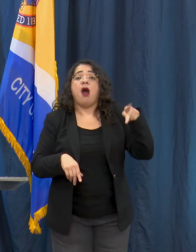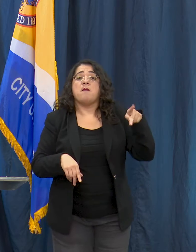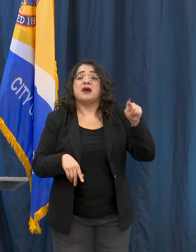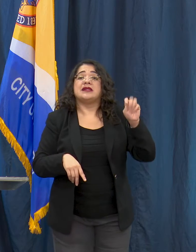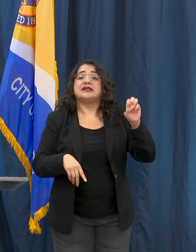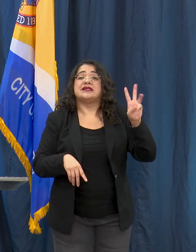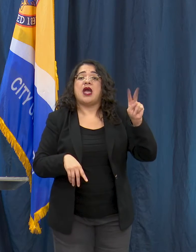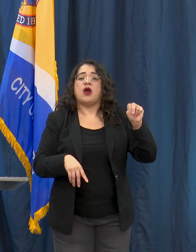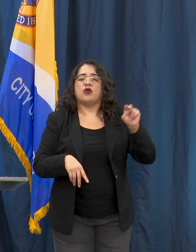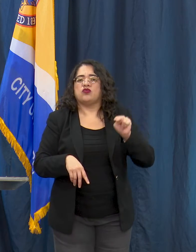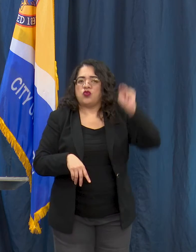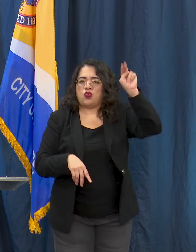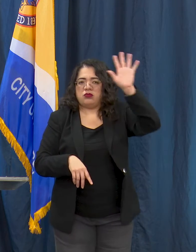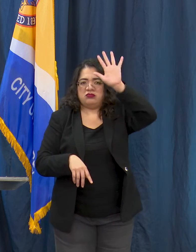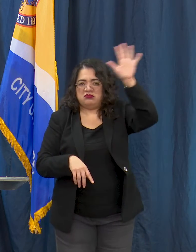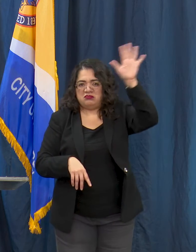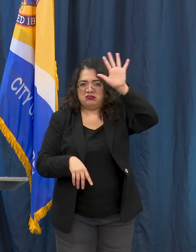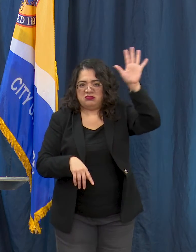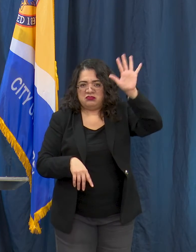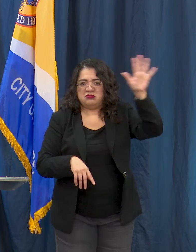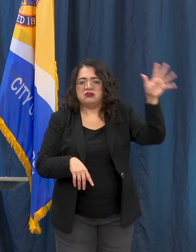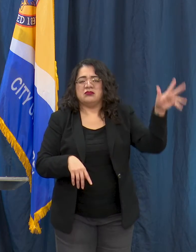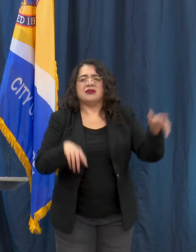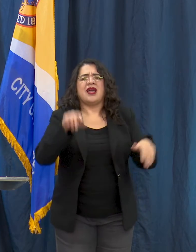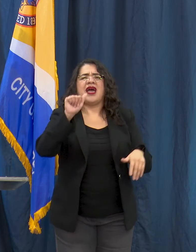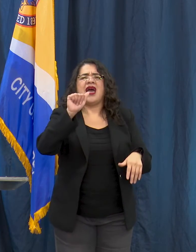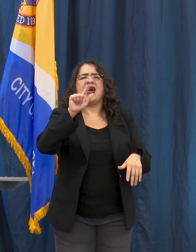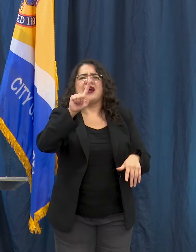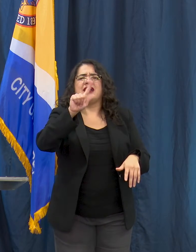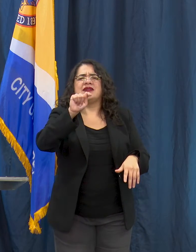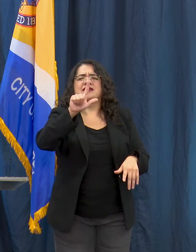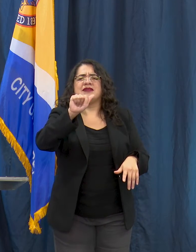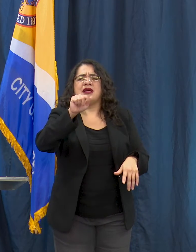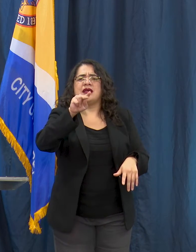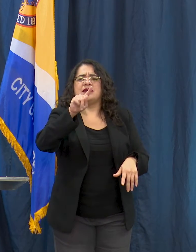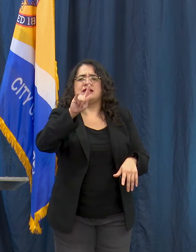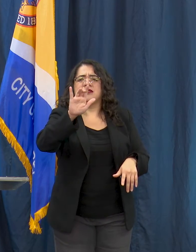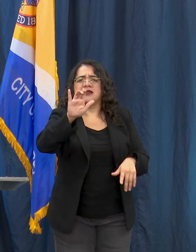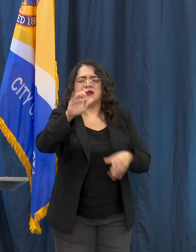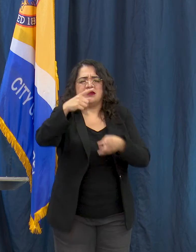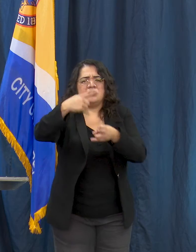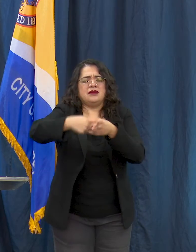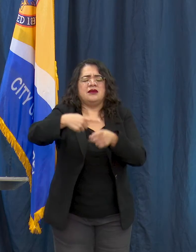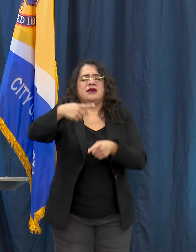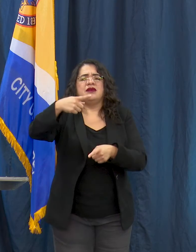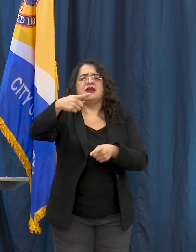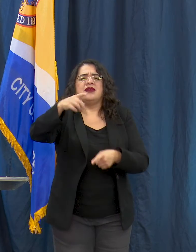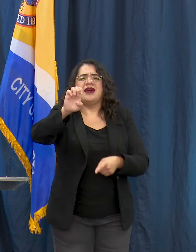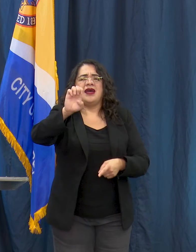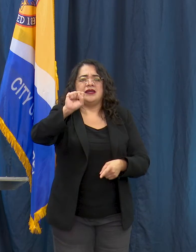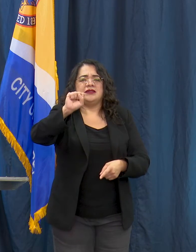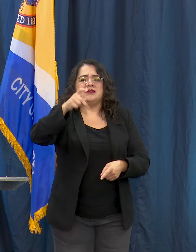that were put up maybe along Atlantic, Bixby Knolls area, and there were also some that were put up